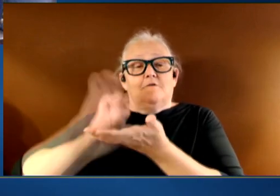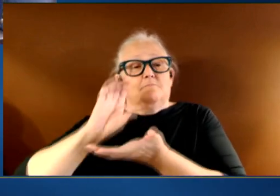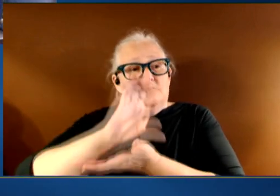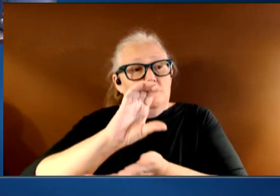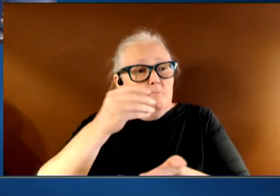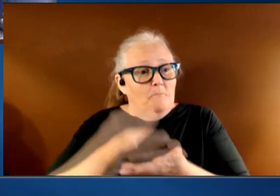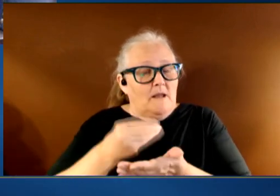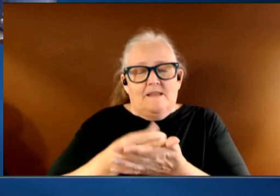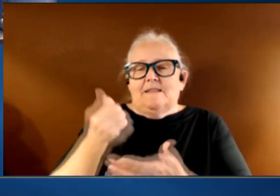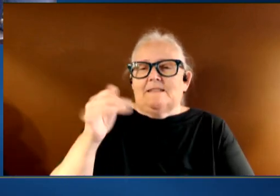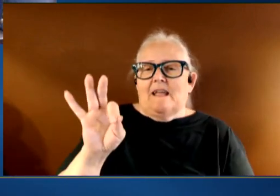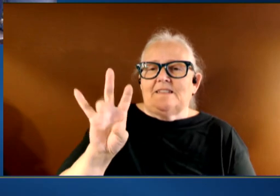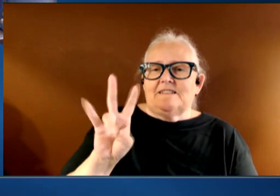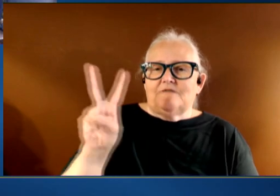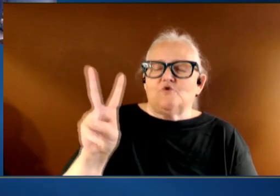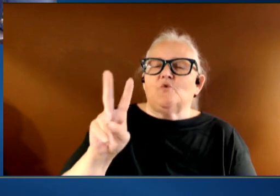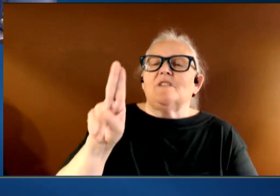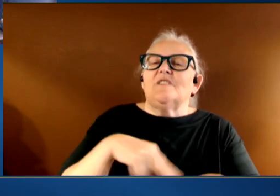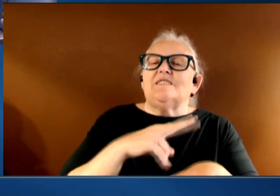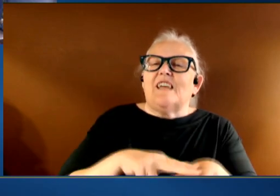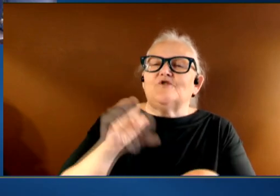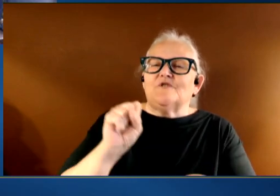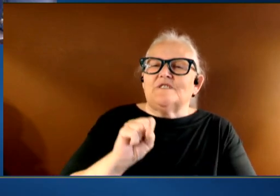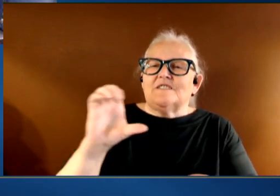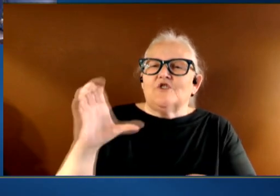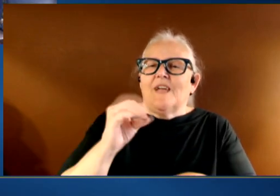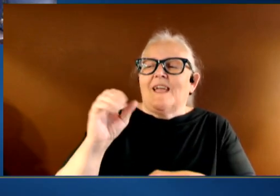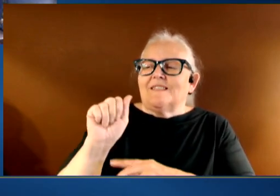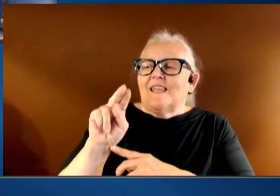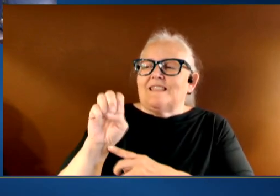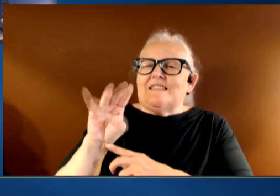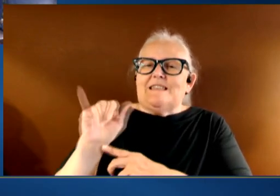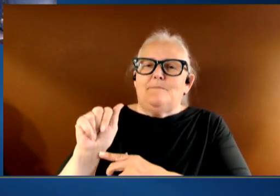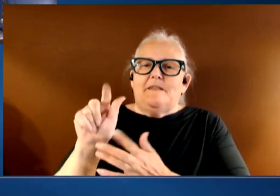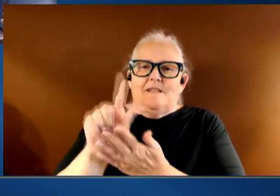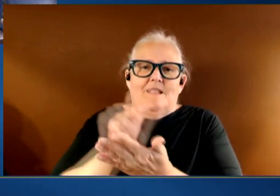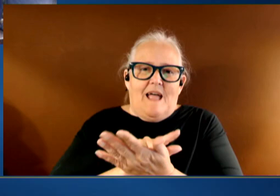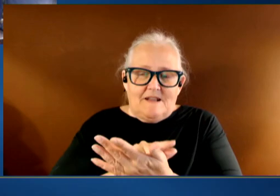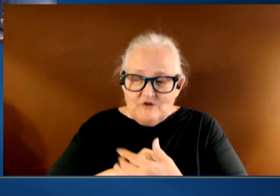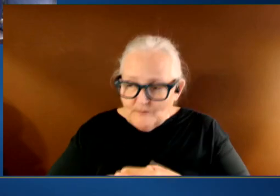Sickle Cell Anemia Control Act. In the absence of disease-modifying therapies,